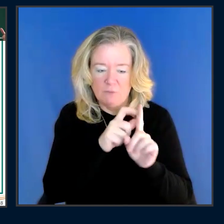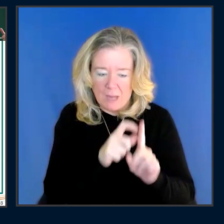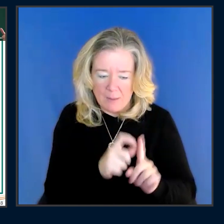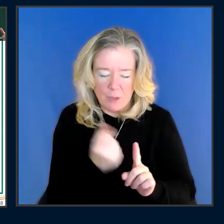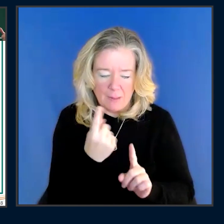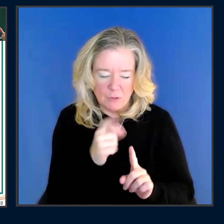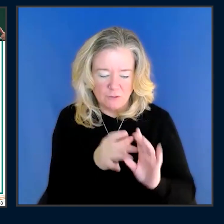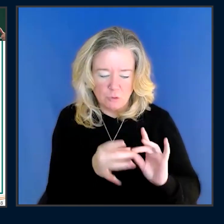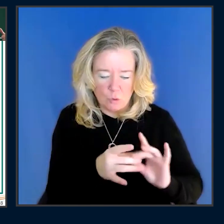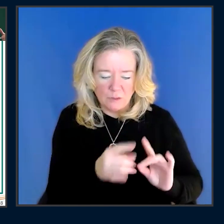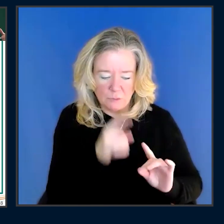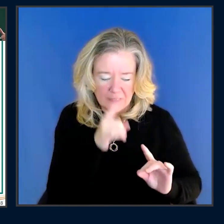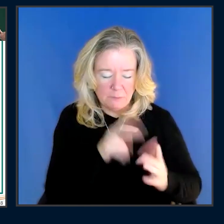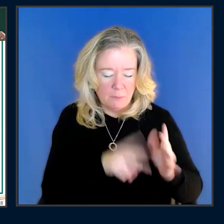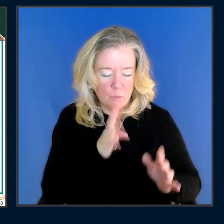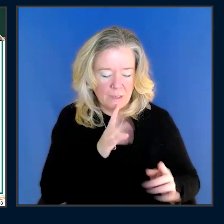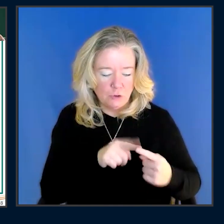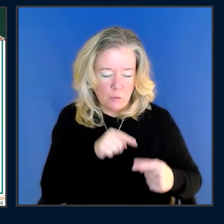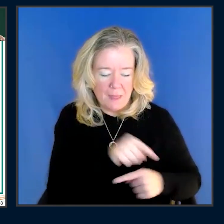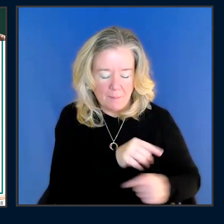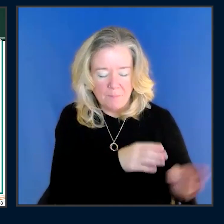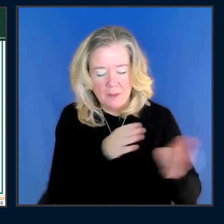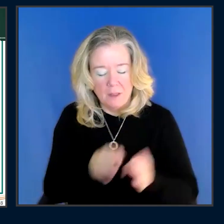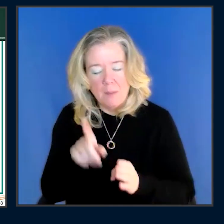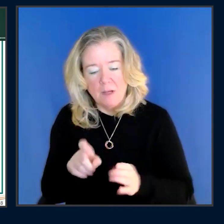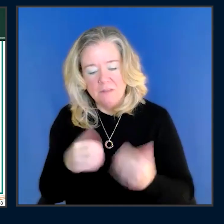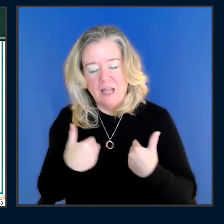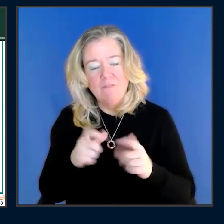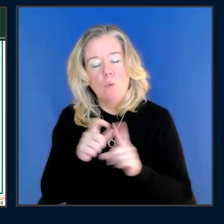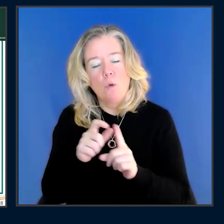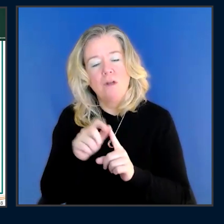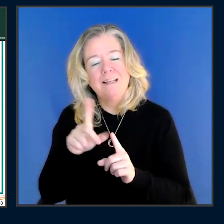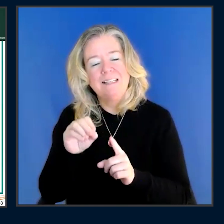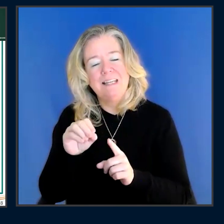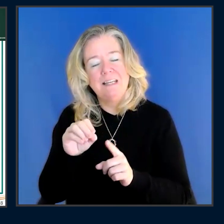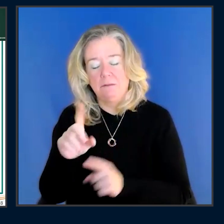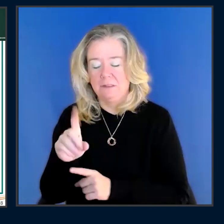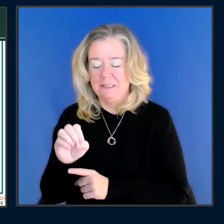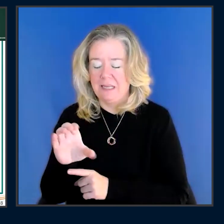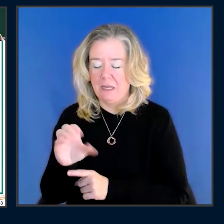and comprehension of stories when people read to them. And they have to have word decoding.